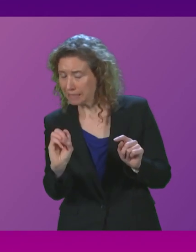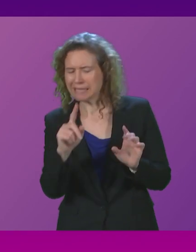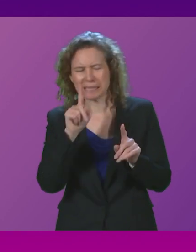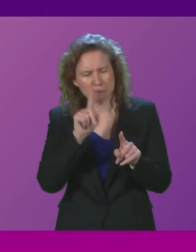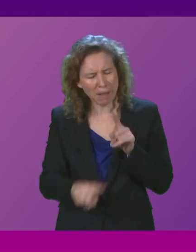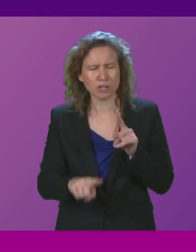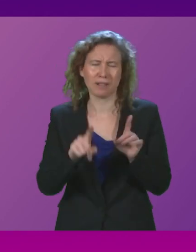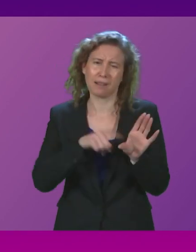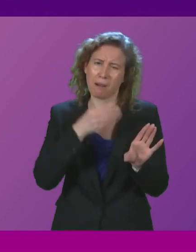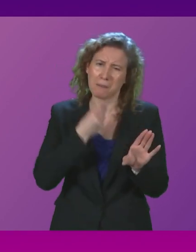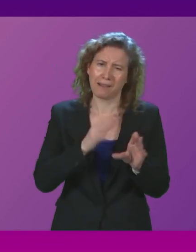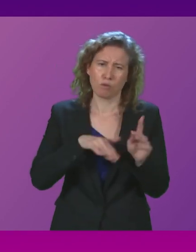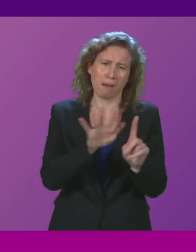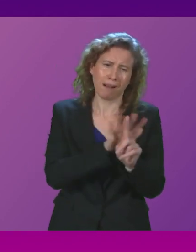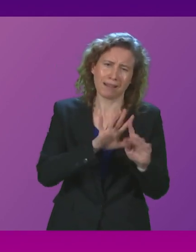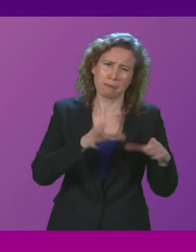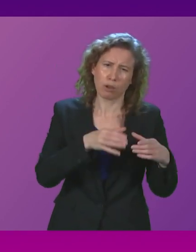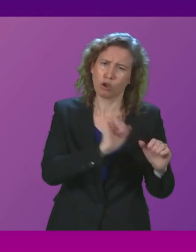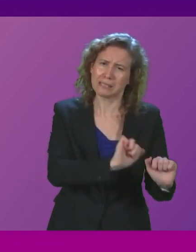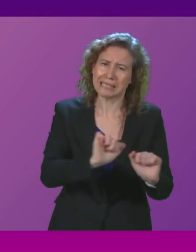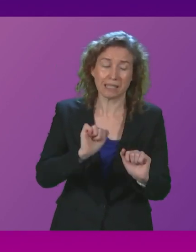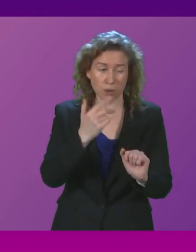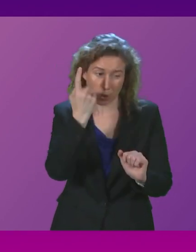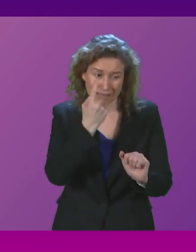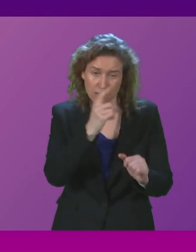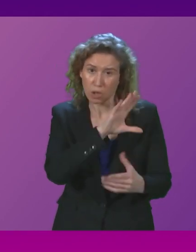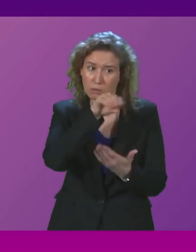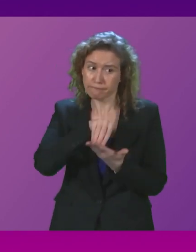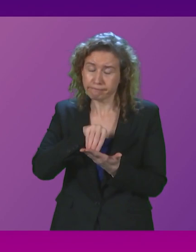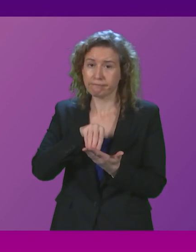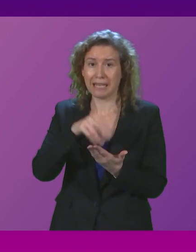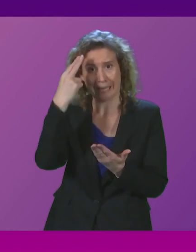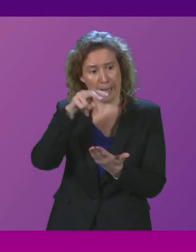from ethnic minority backgrounds, to consider joining the stem cell register, and in thanking